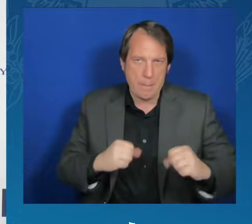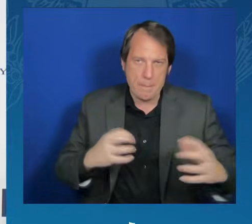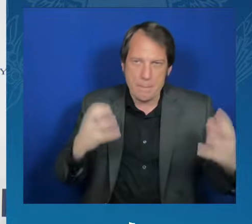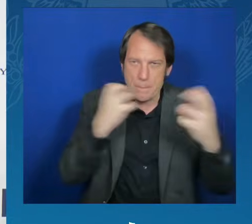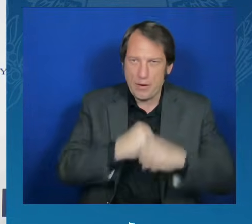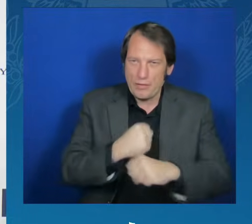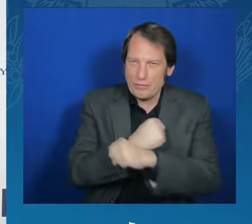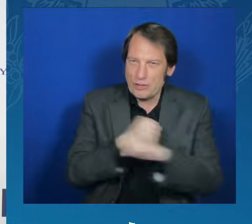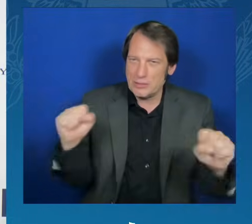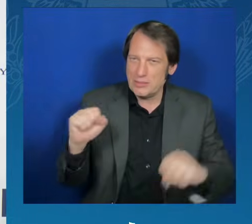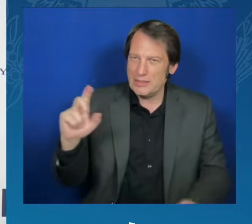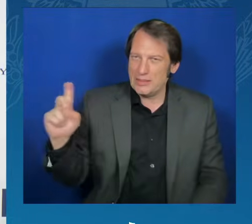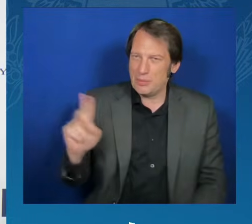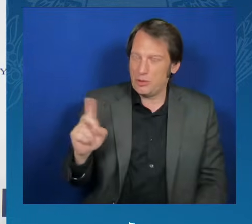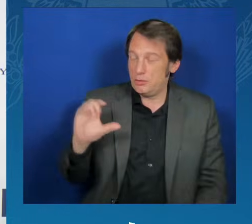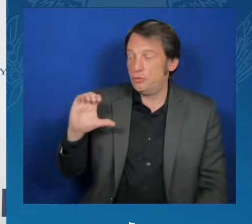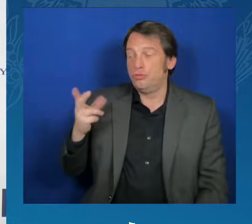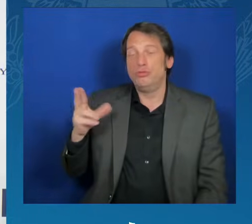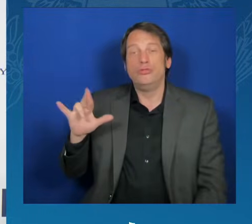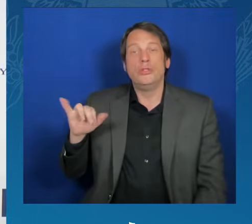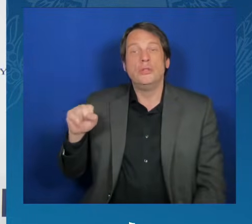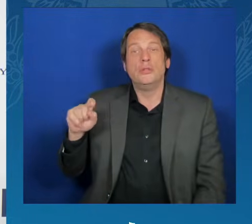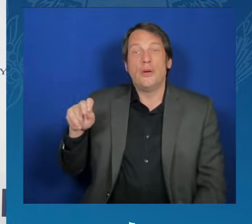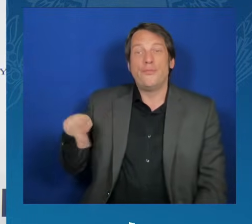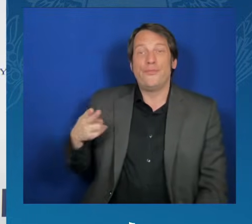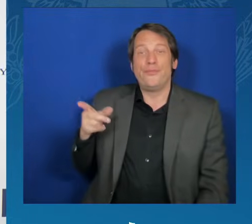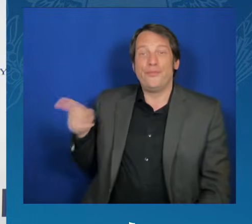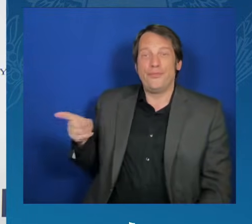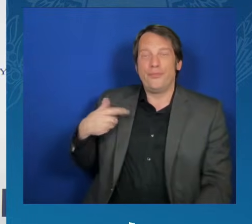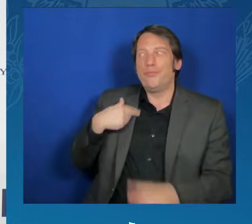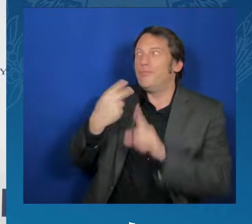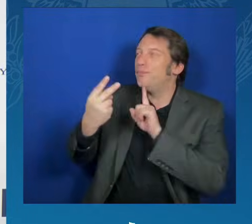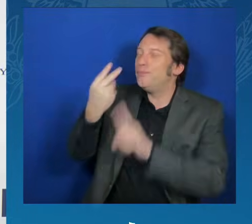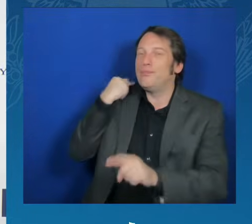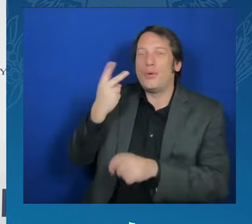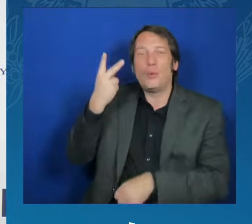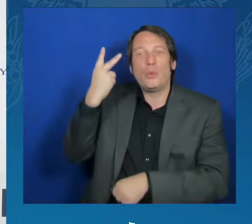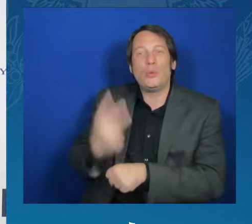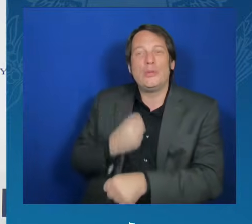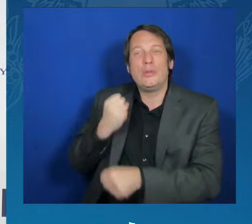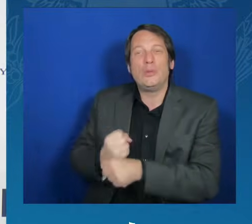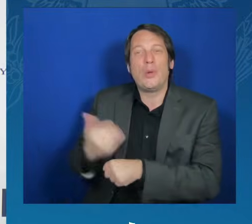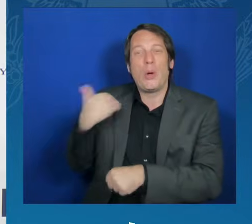when I first stood on this stage on the eve of Russia's invasion of Ukraine.